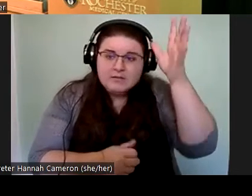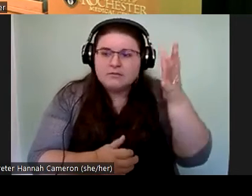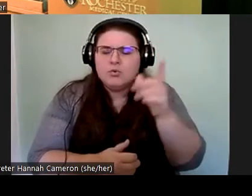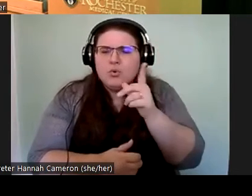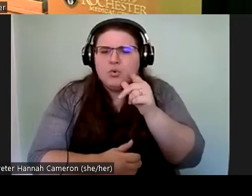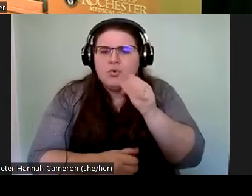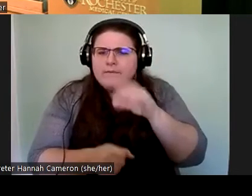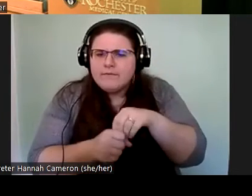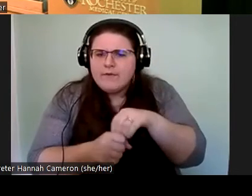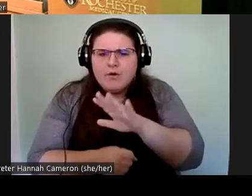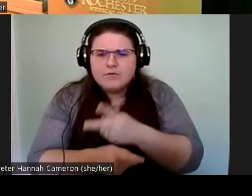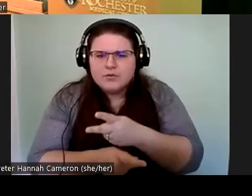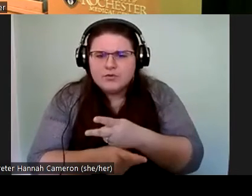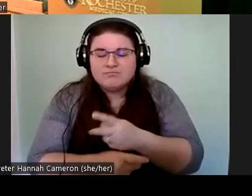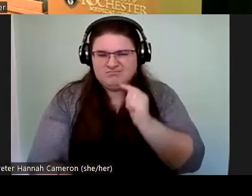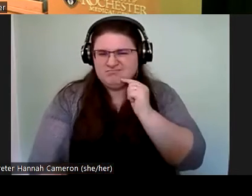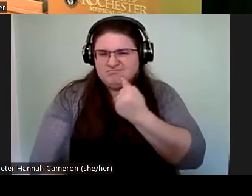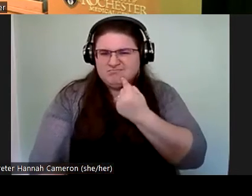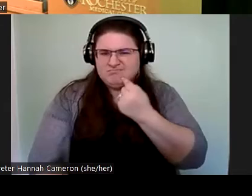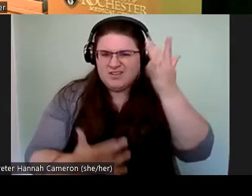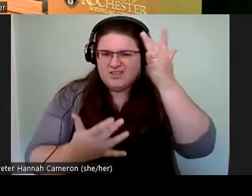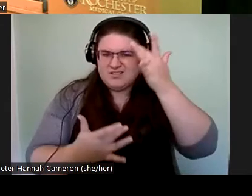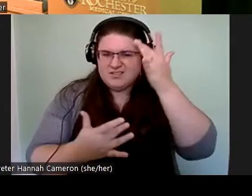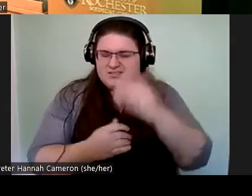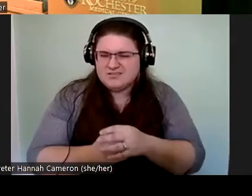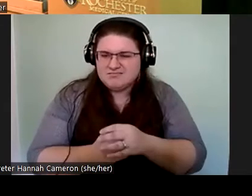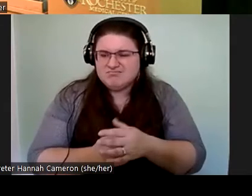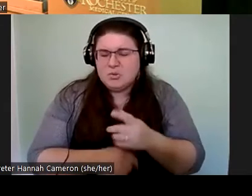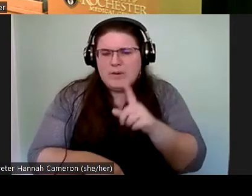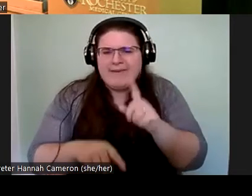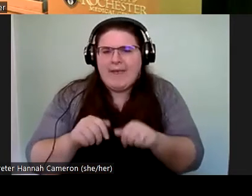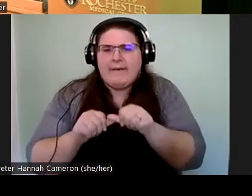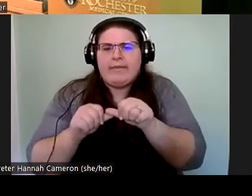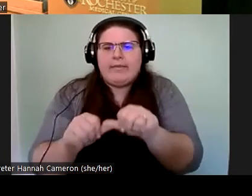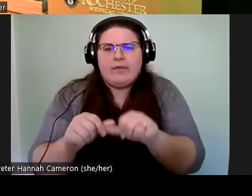again these are serious illnesses and no one gos through it by themselves and it's also important